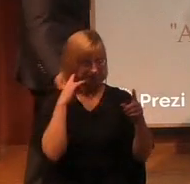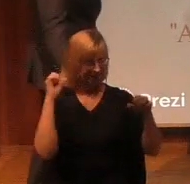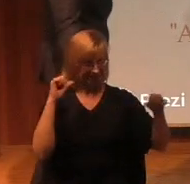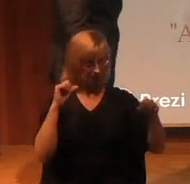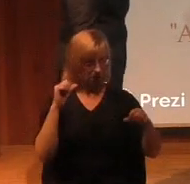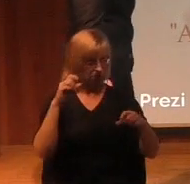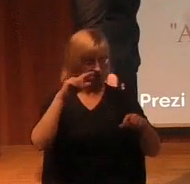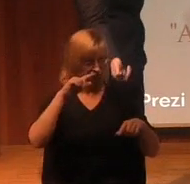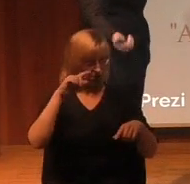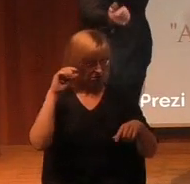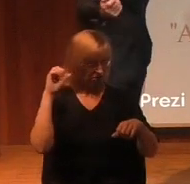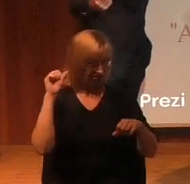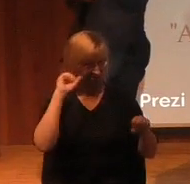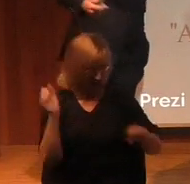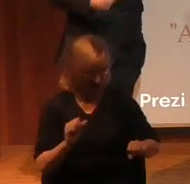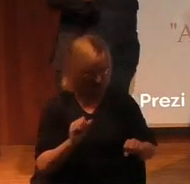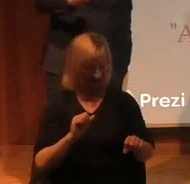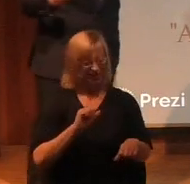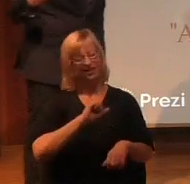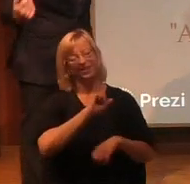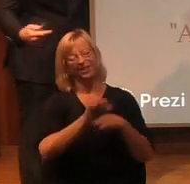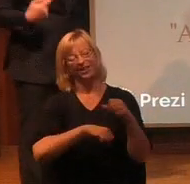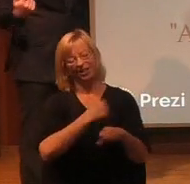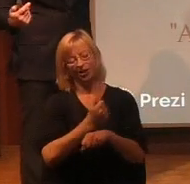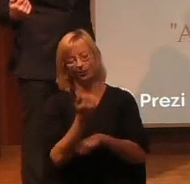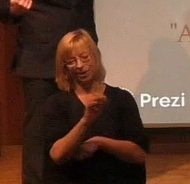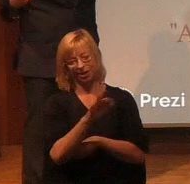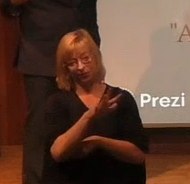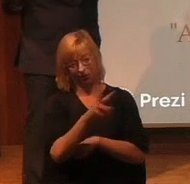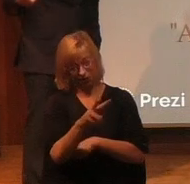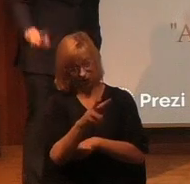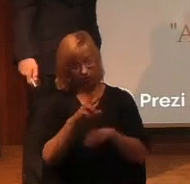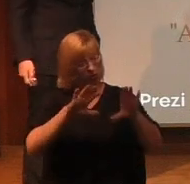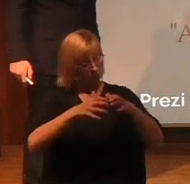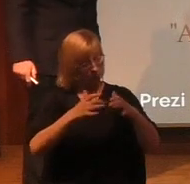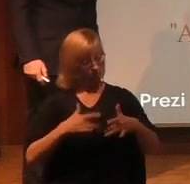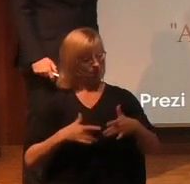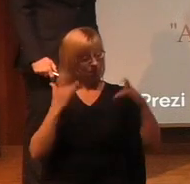In this story, a group of thrill-seeking adventurers